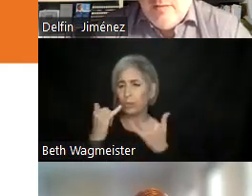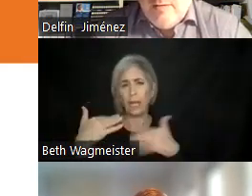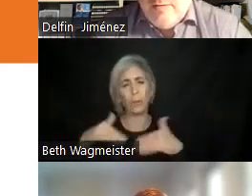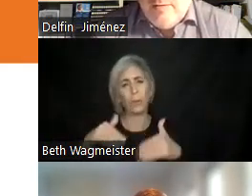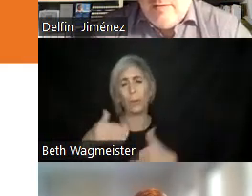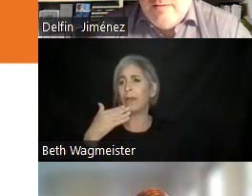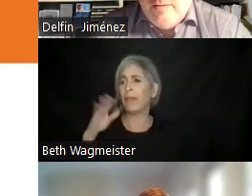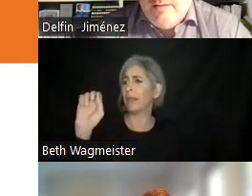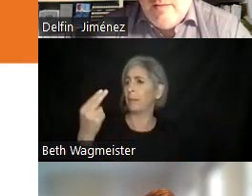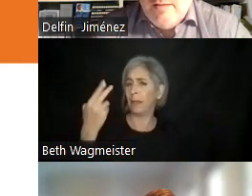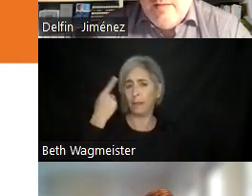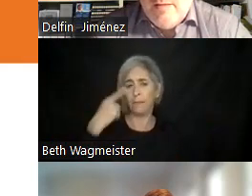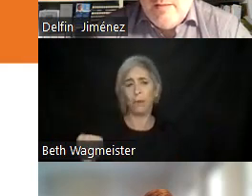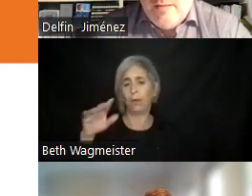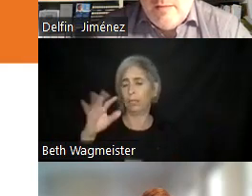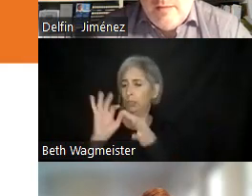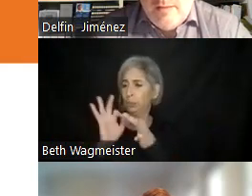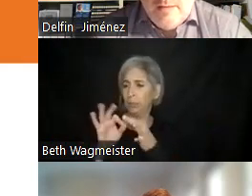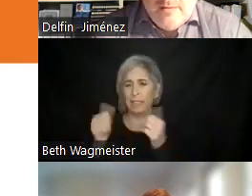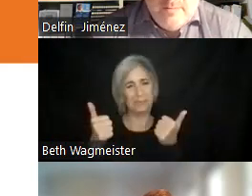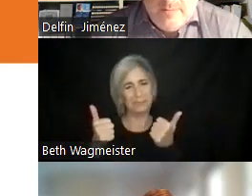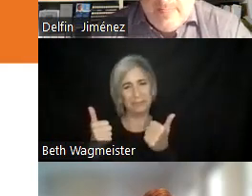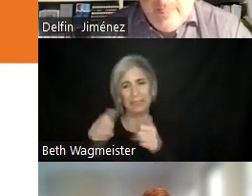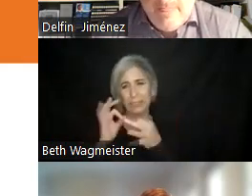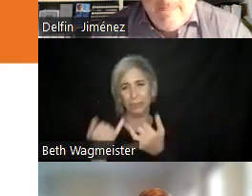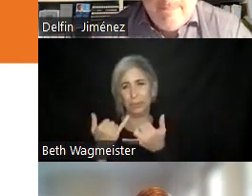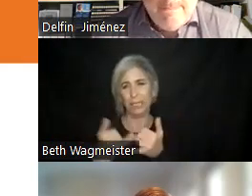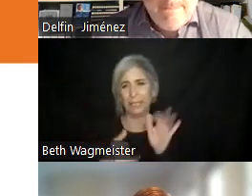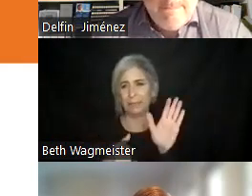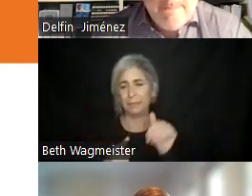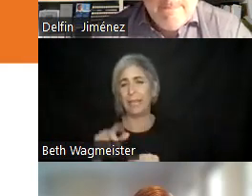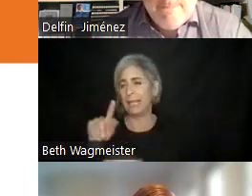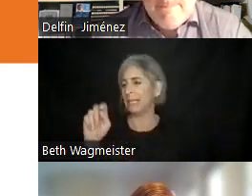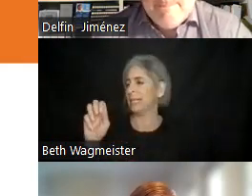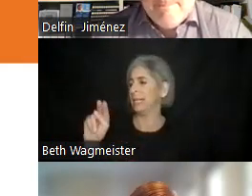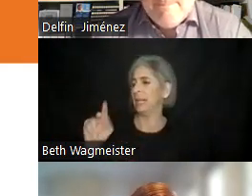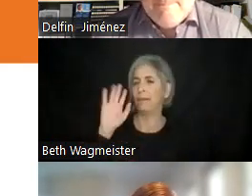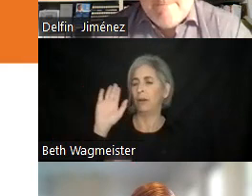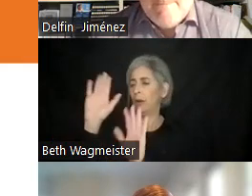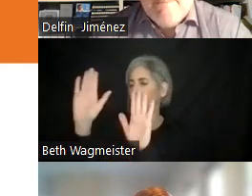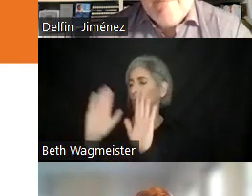Beth for her lovely ASL interpretation and Tina for doing such a great job with the captions.